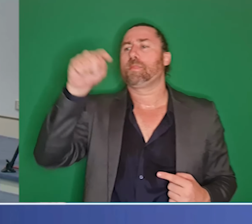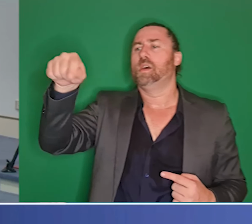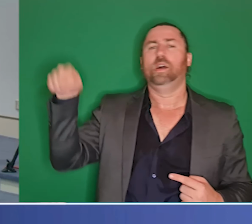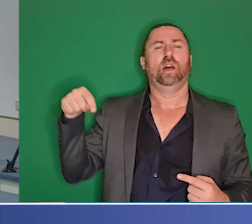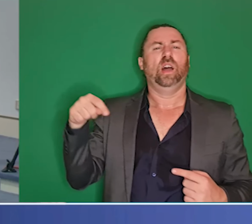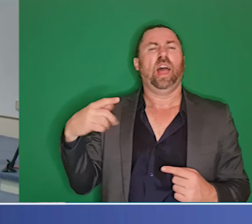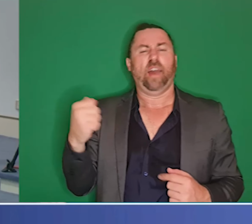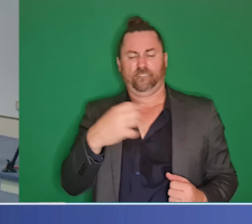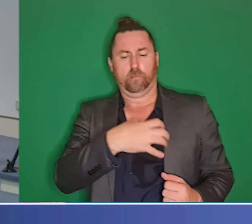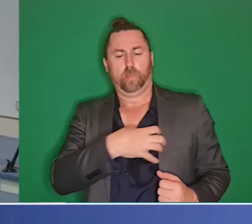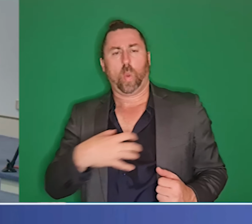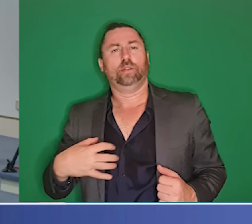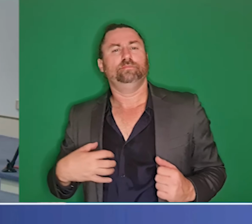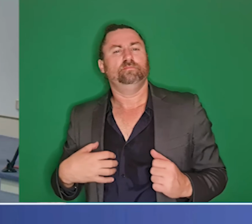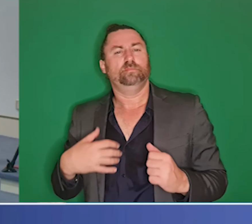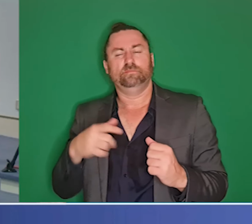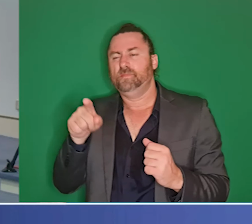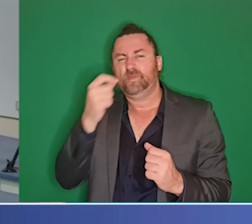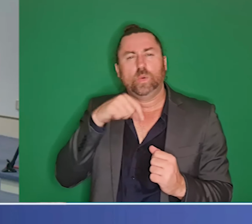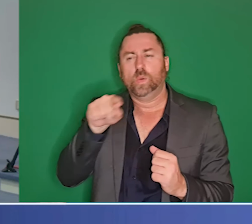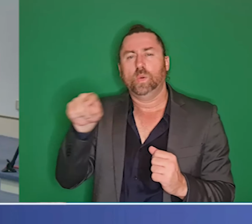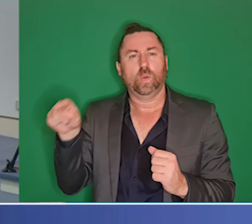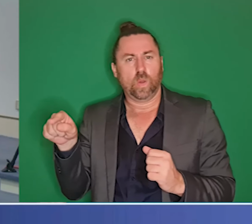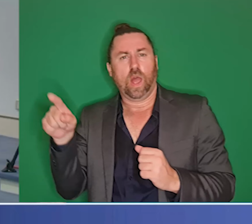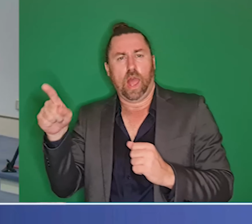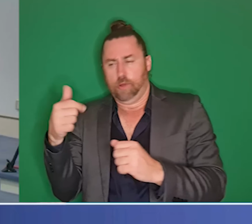to the local anti-vax movement than Novak Djokovic.